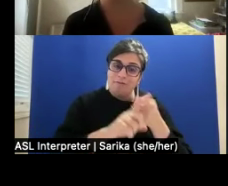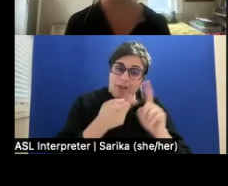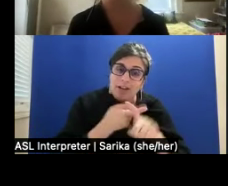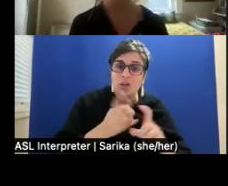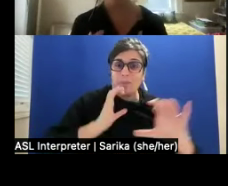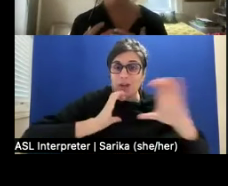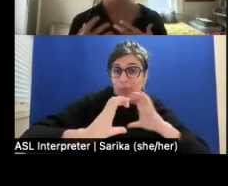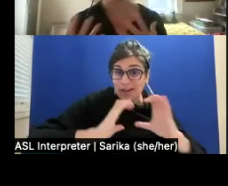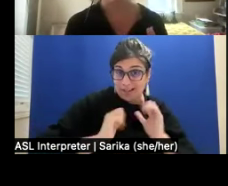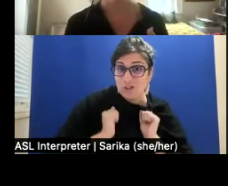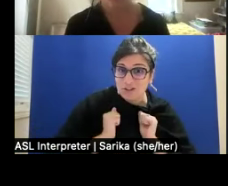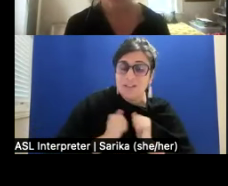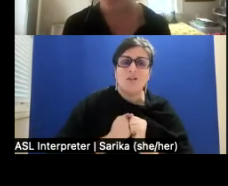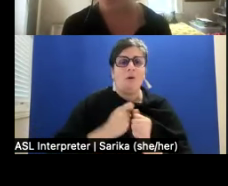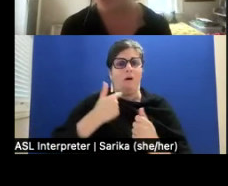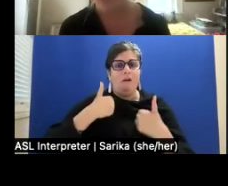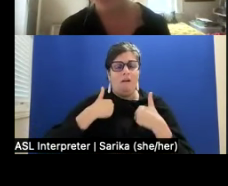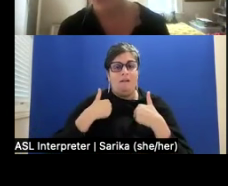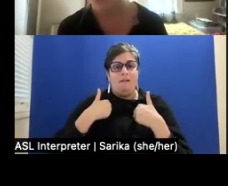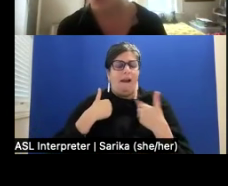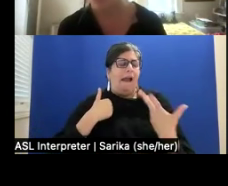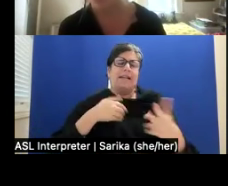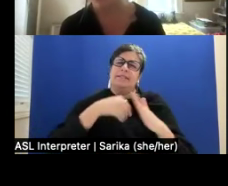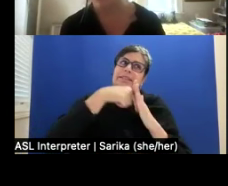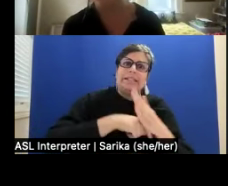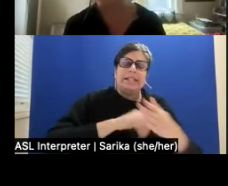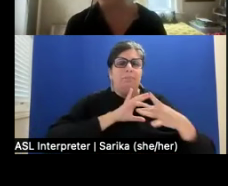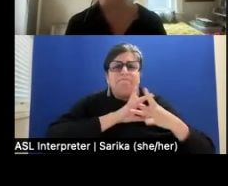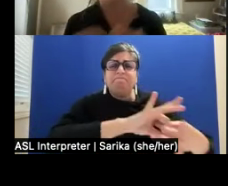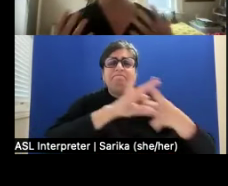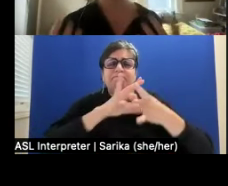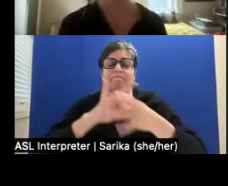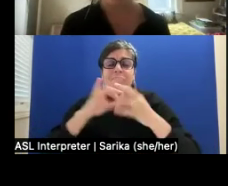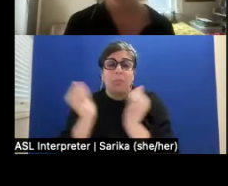So I have deep bonds with some of the organizations I work with, and they introduce me